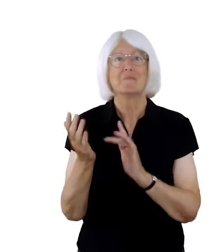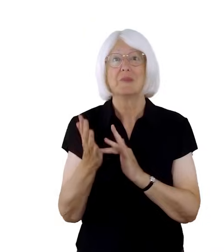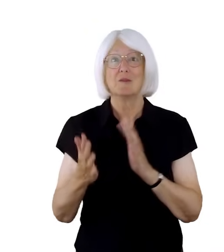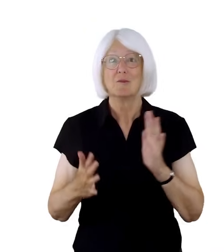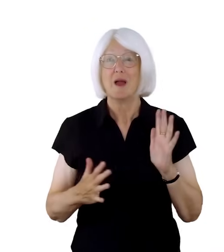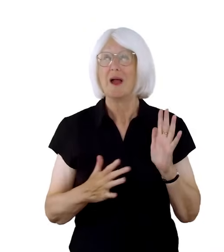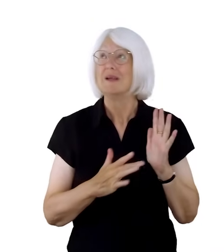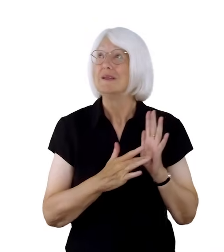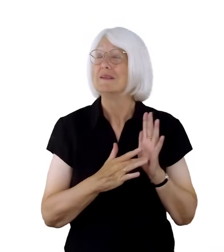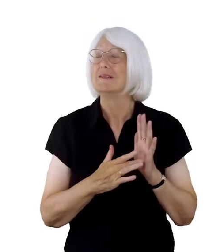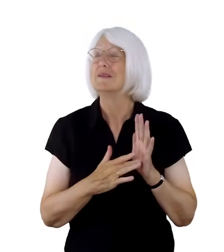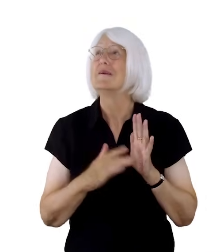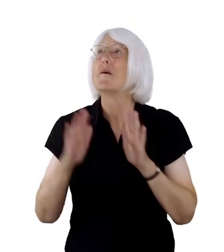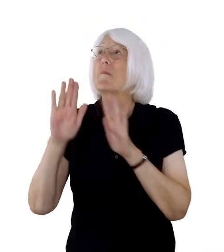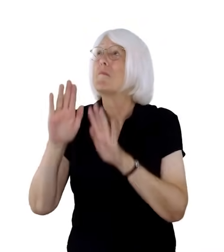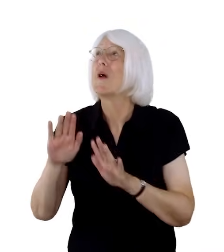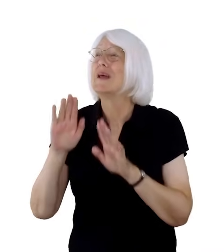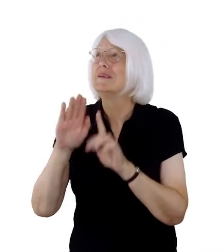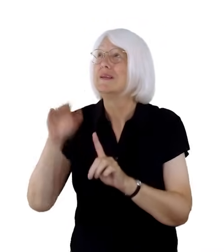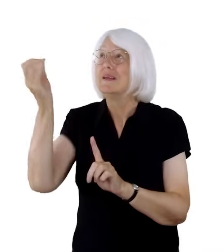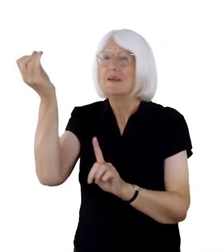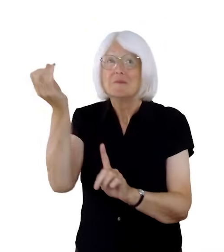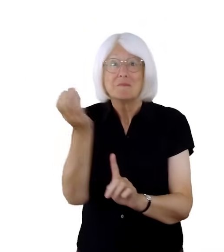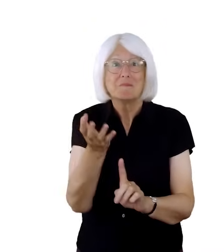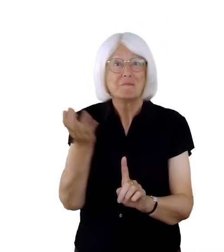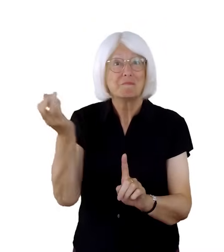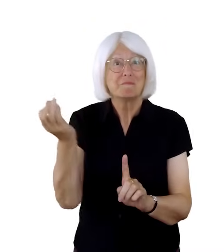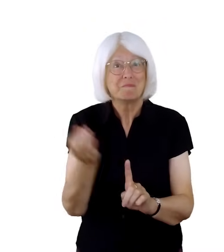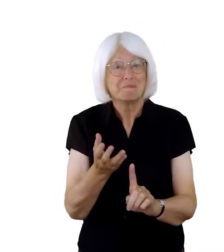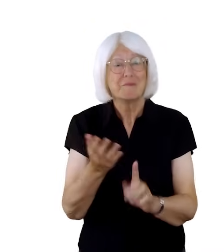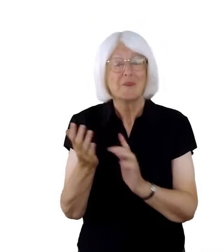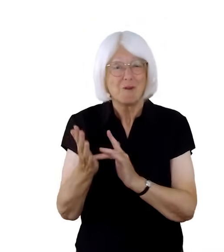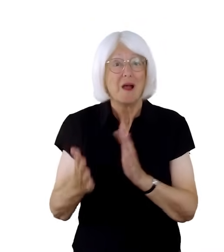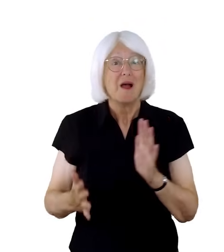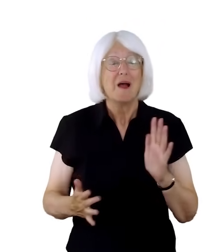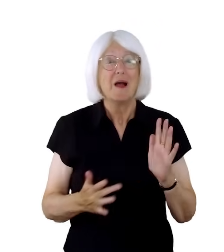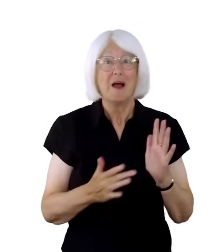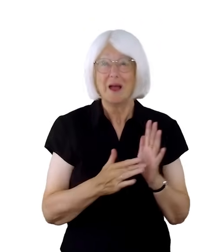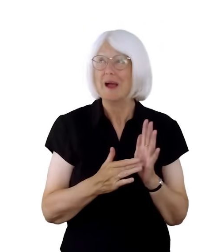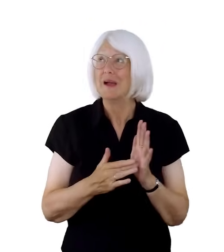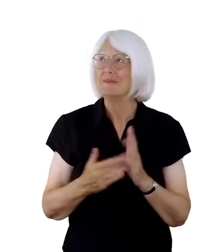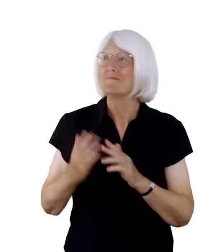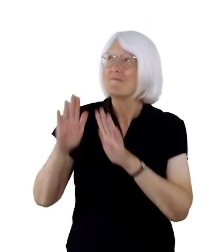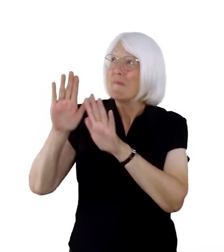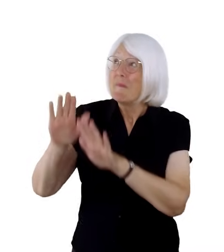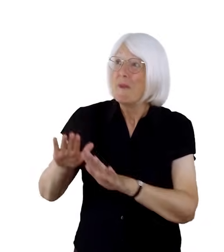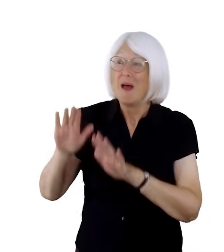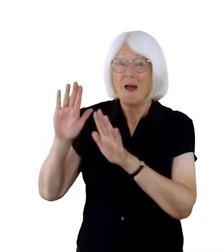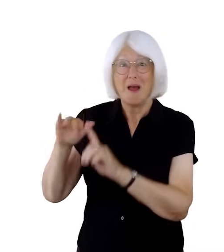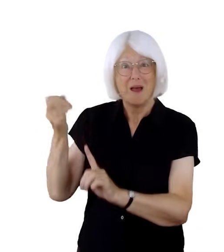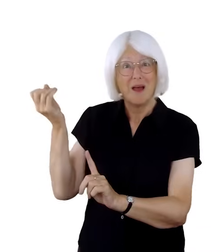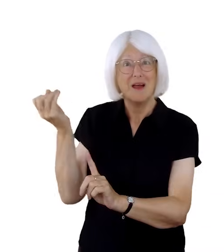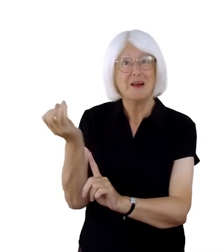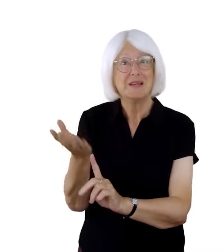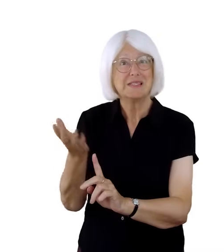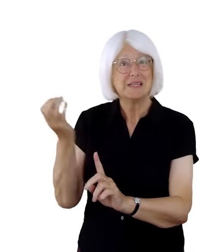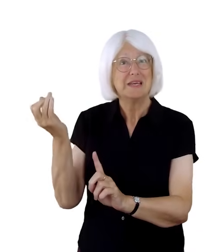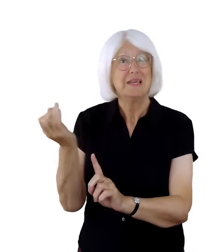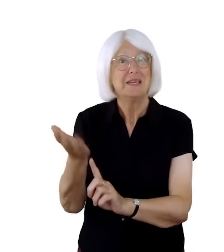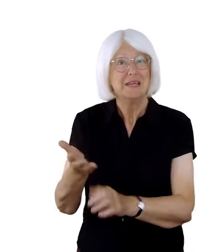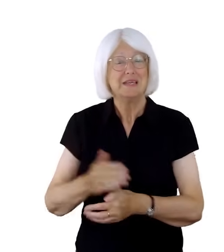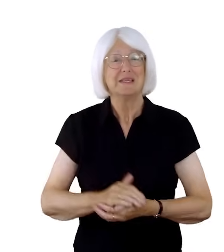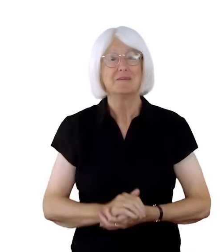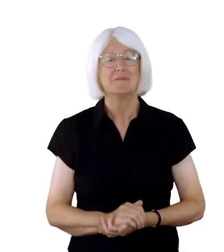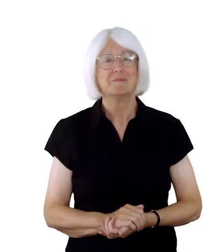Christ have mercy